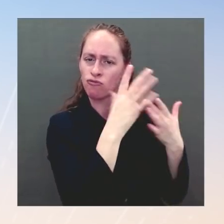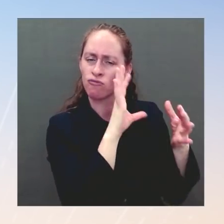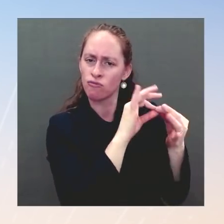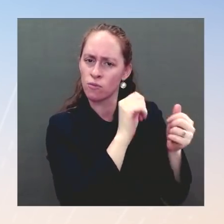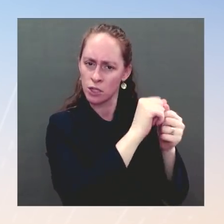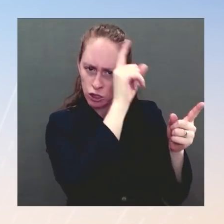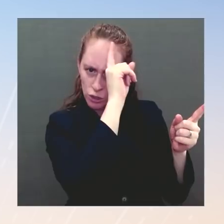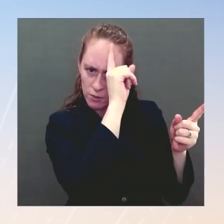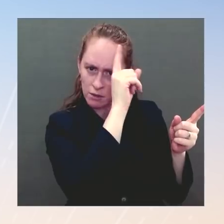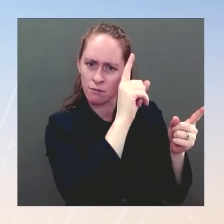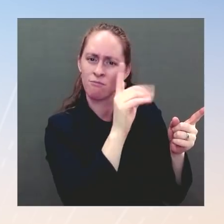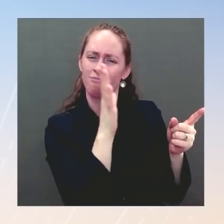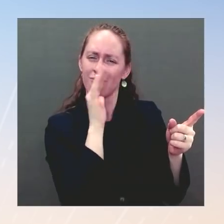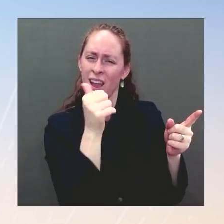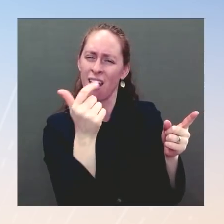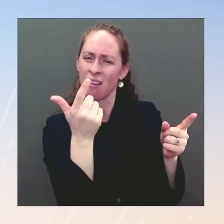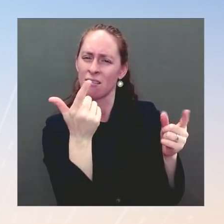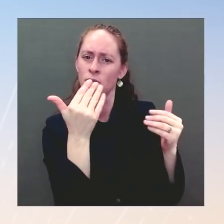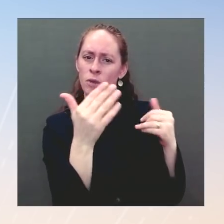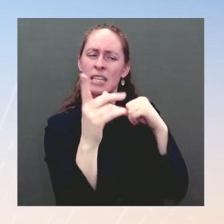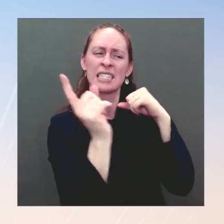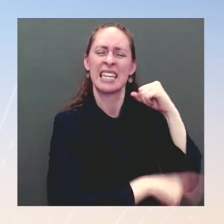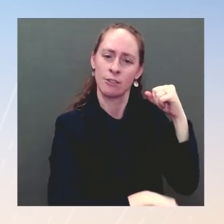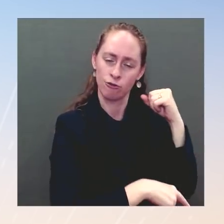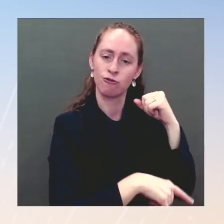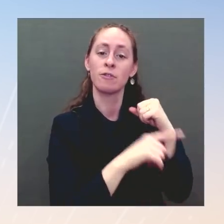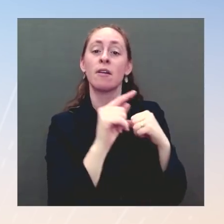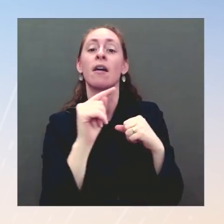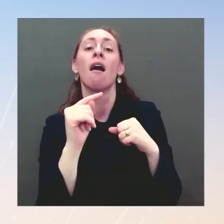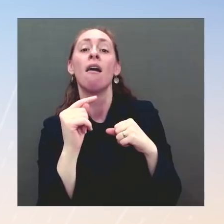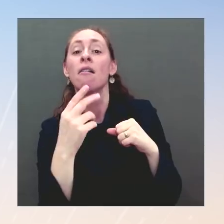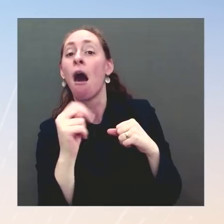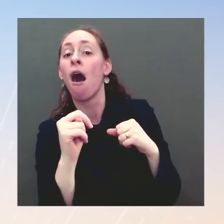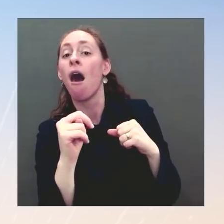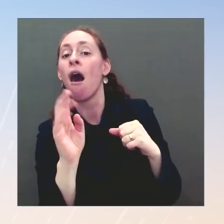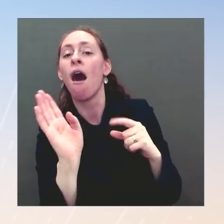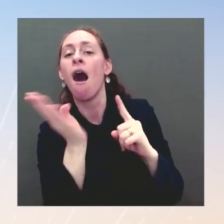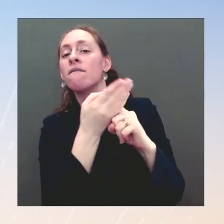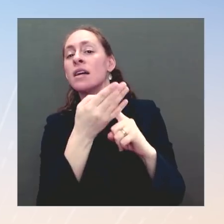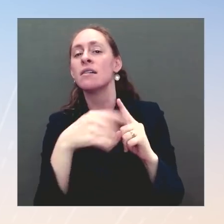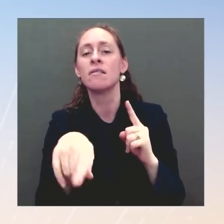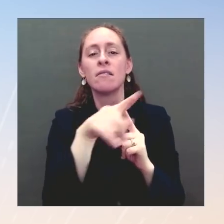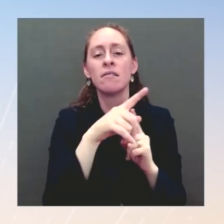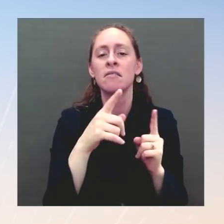Ms. Psaki: Well, it hasn't been operational, which is an important component, right? It's not like oil has been flowing through Nord Stream 2,